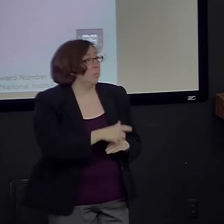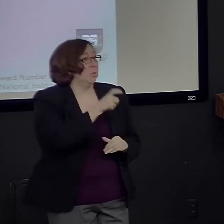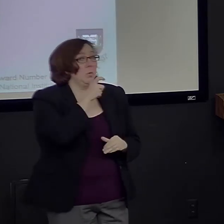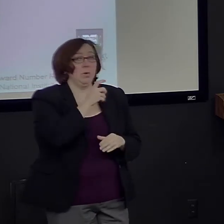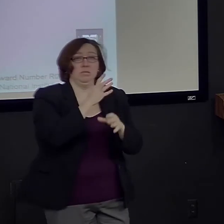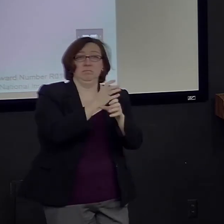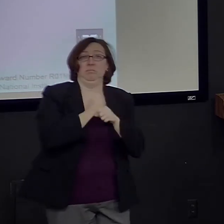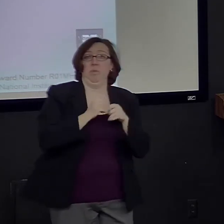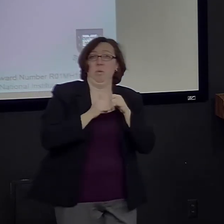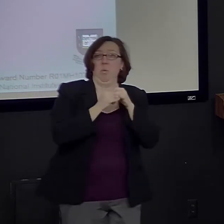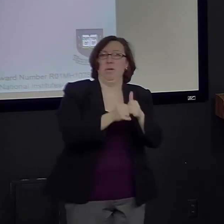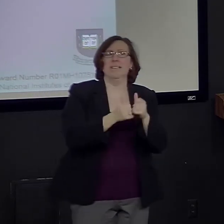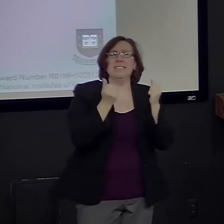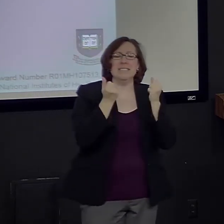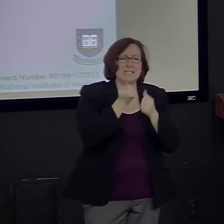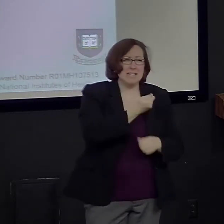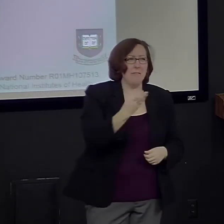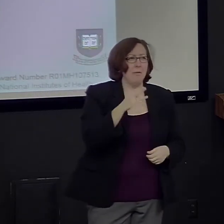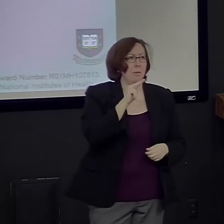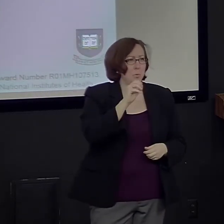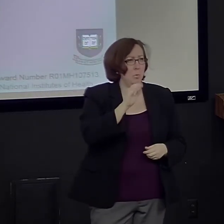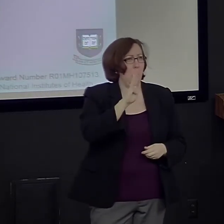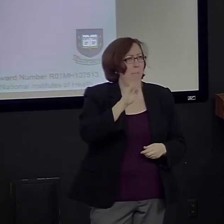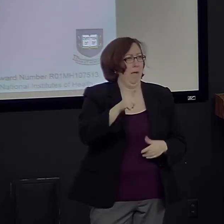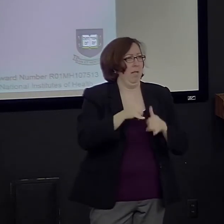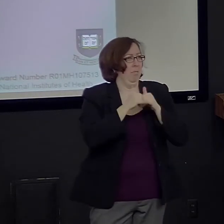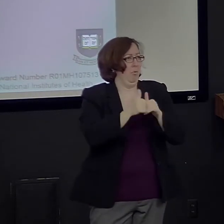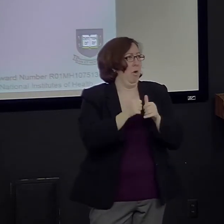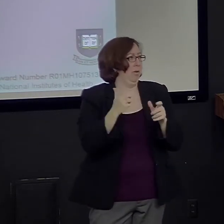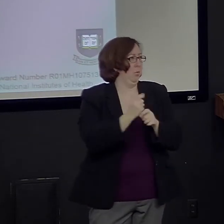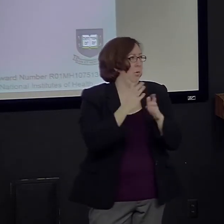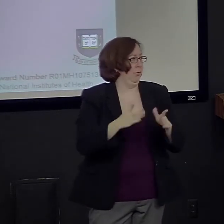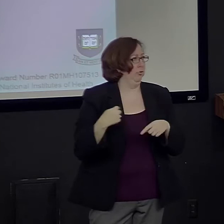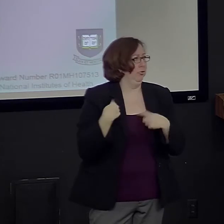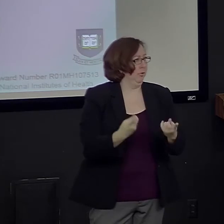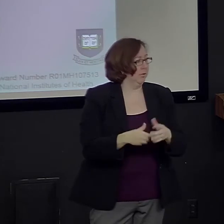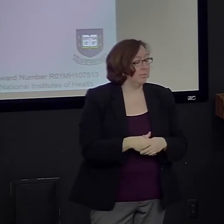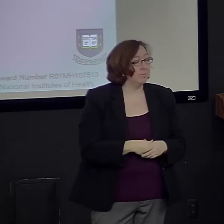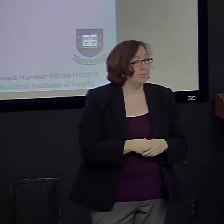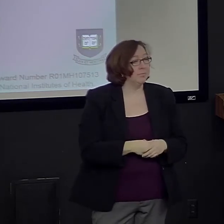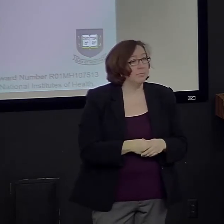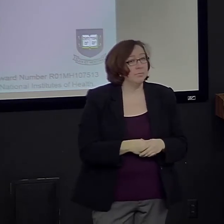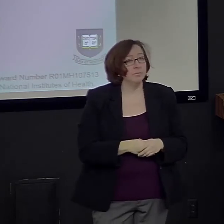are several Nobel Prize winners. She has also served as curator for the Brain Exhibit